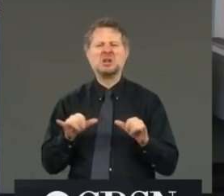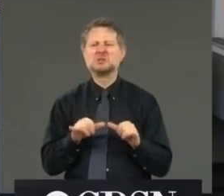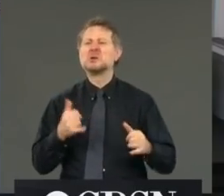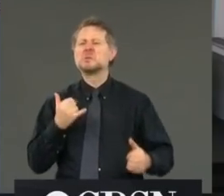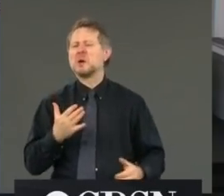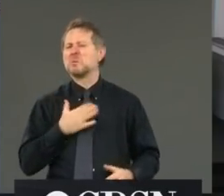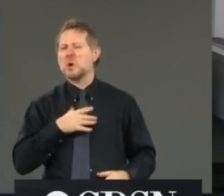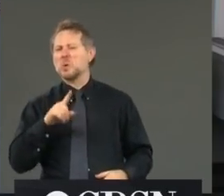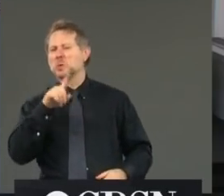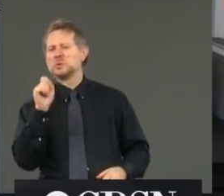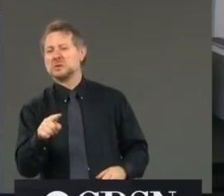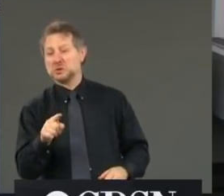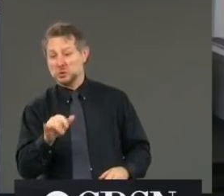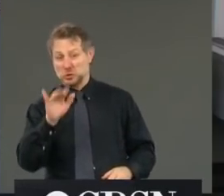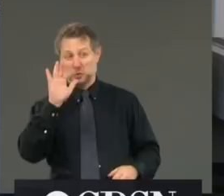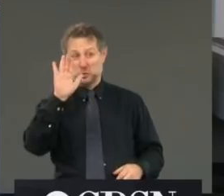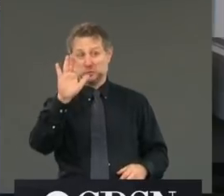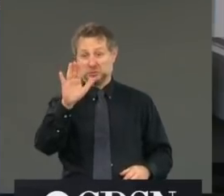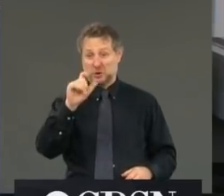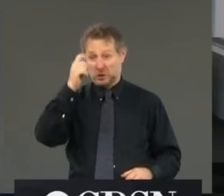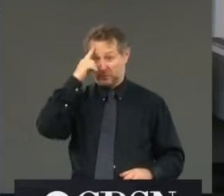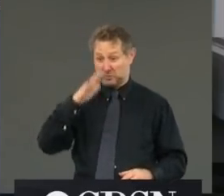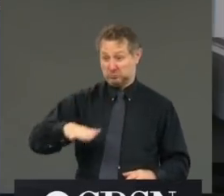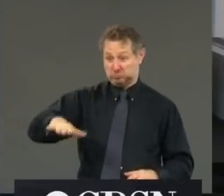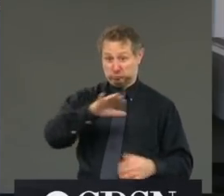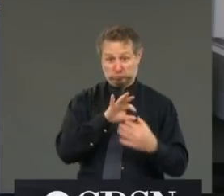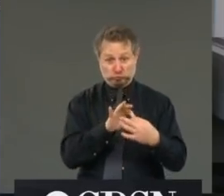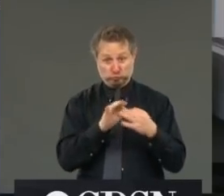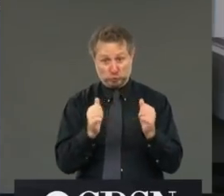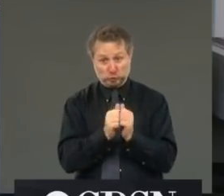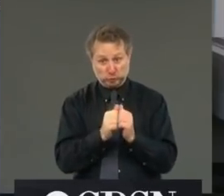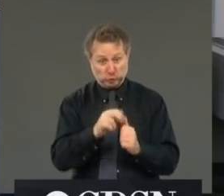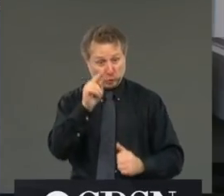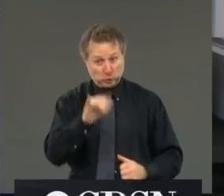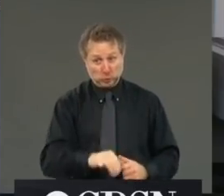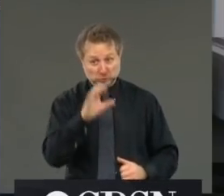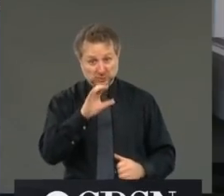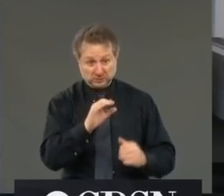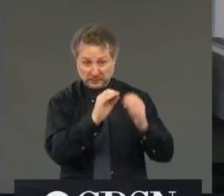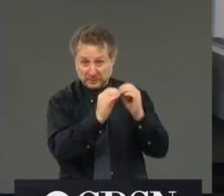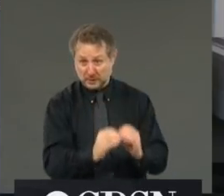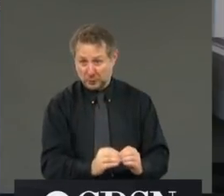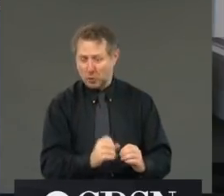IT NEEDS TO REOPEN THE MAYOR'S OFFICE TODAY. THE THRESHOLD. HOSPITALIZATIONS, ICU ADMISSIONS, INDICATING WHAT